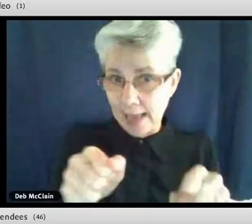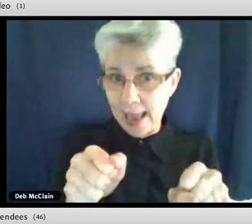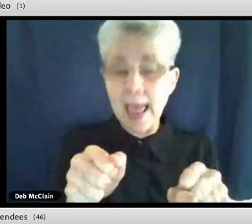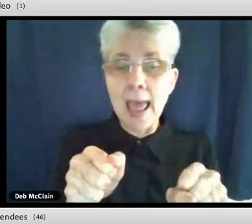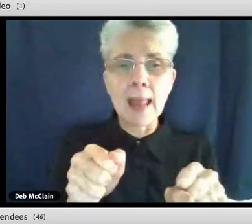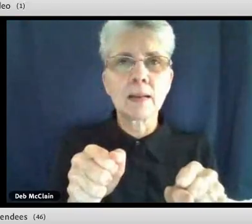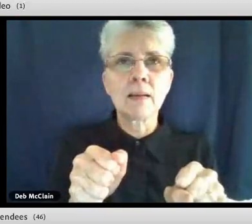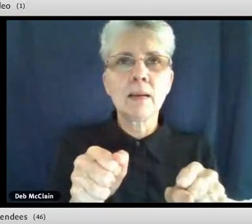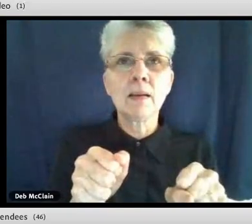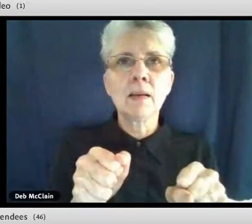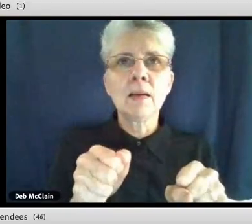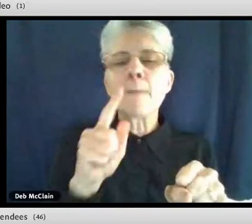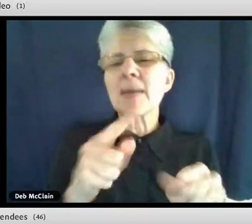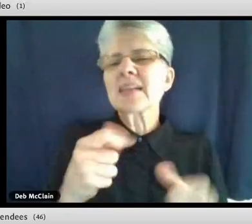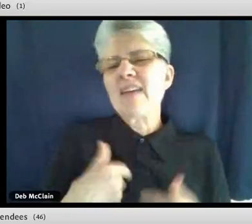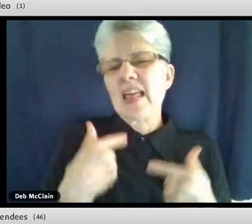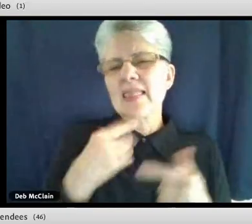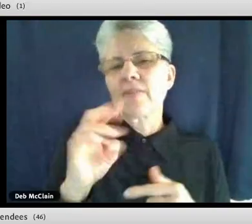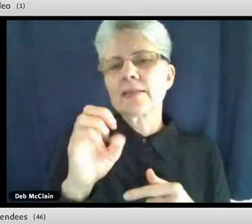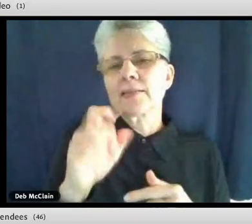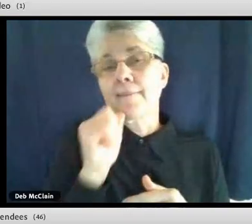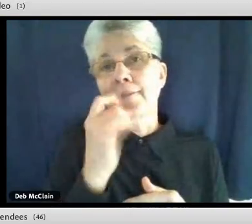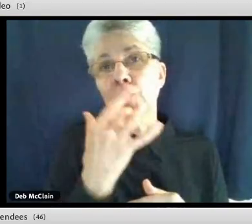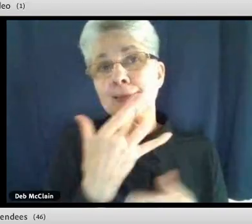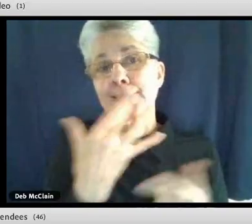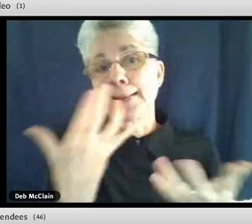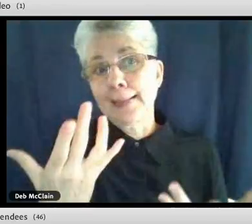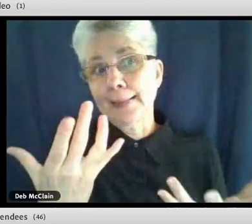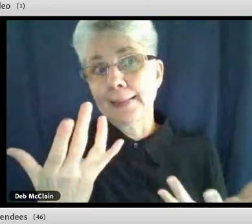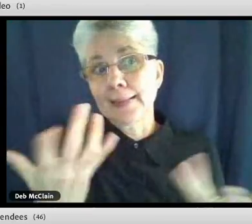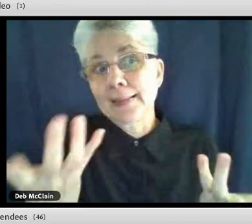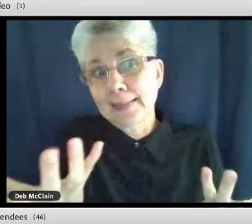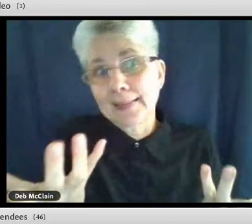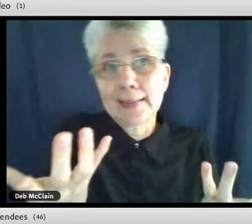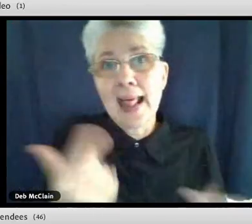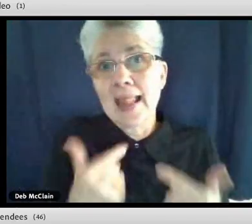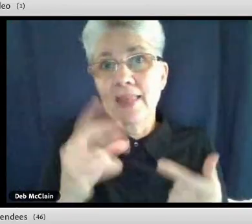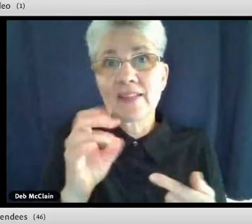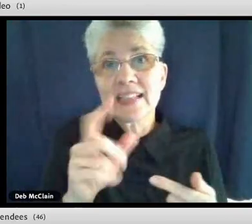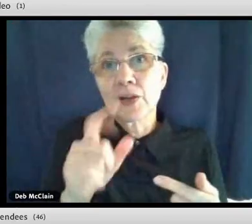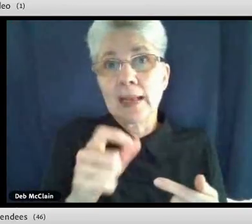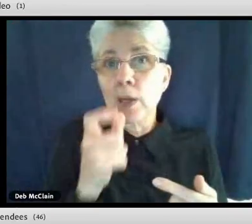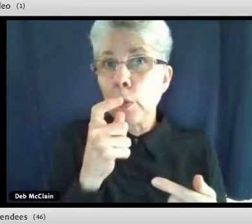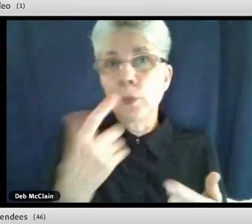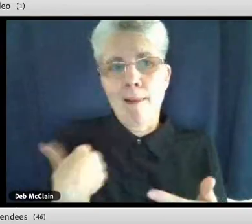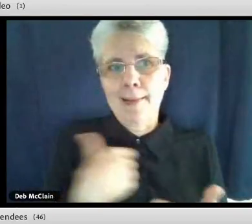It can't survive unless it has a living cell, and unfortunately, you know, the living cell they need is us,